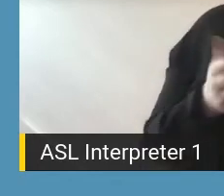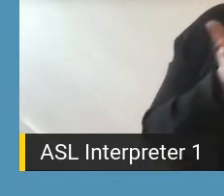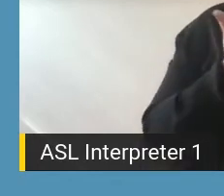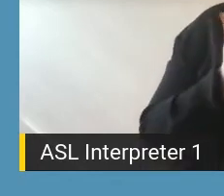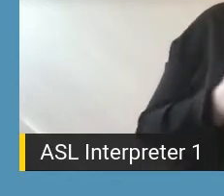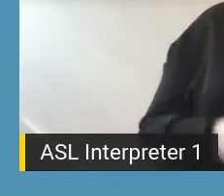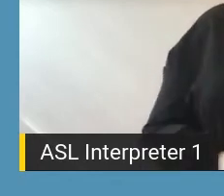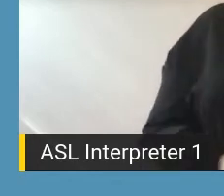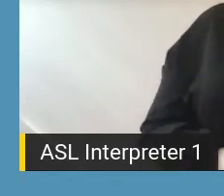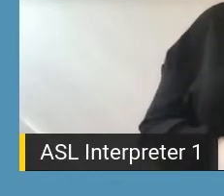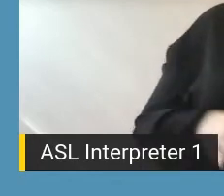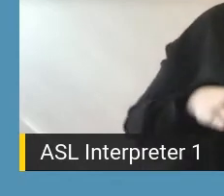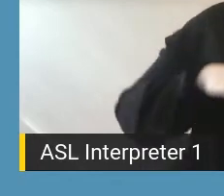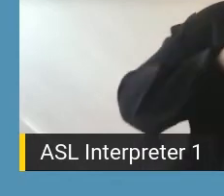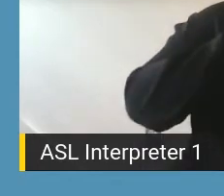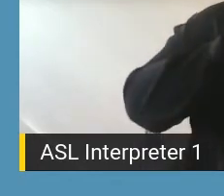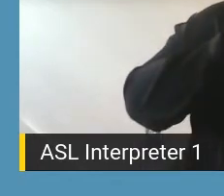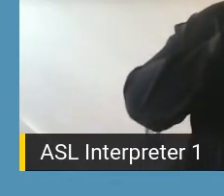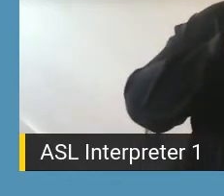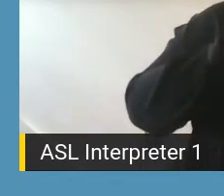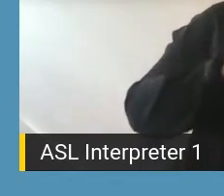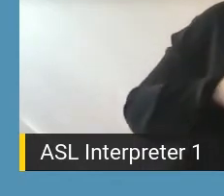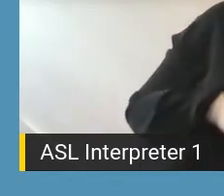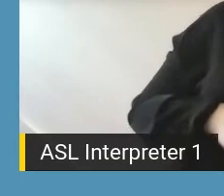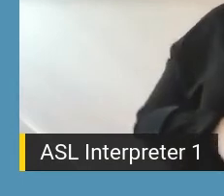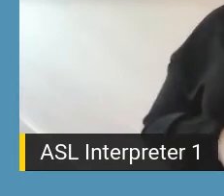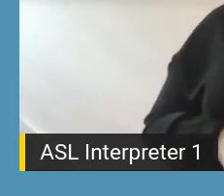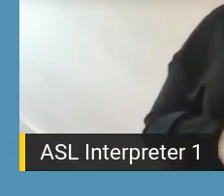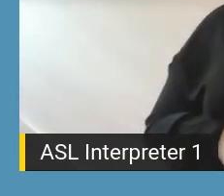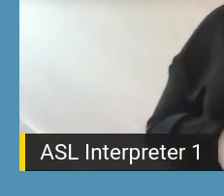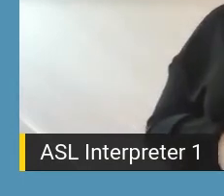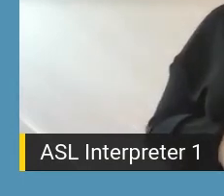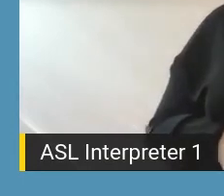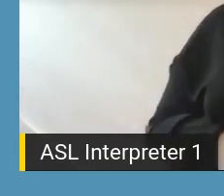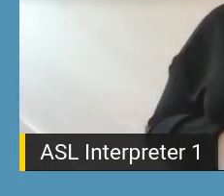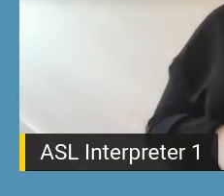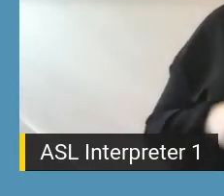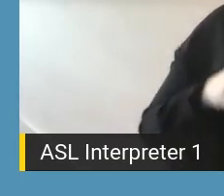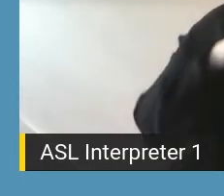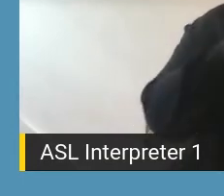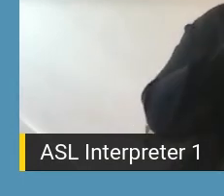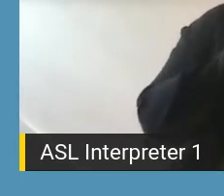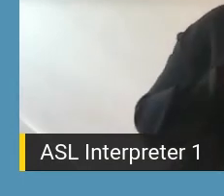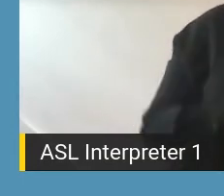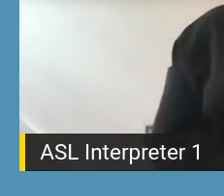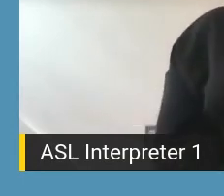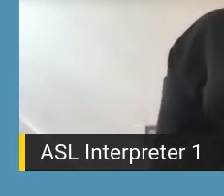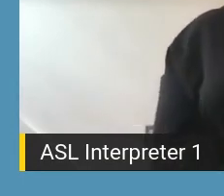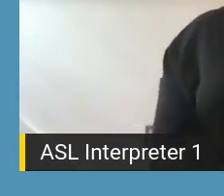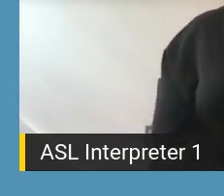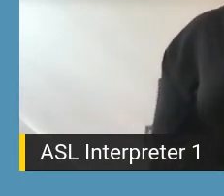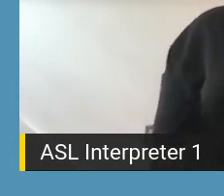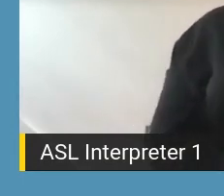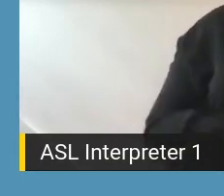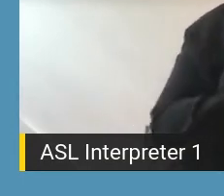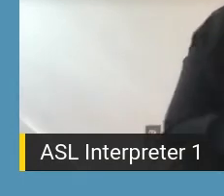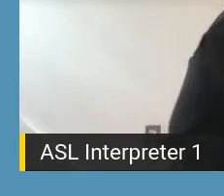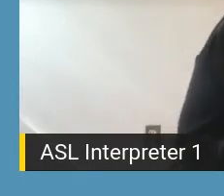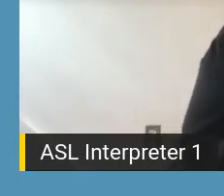so that you can have someone call in to a Zoom call. And record from there. Or if you